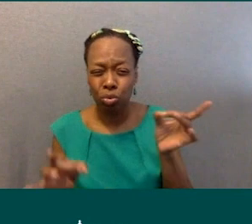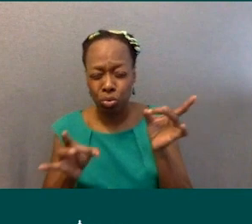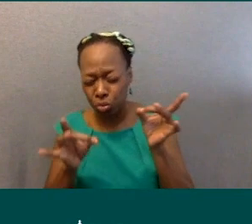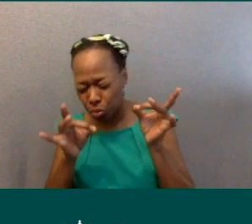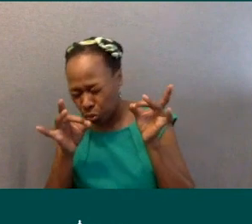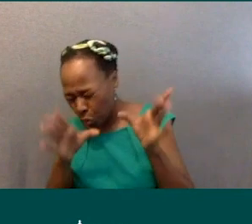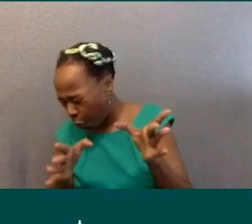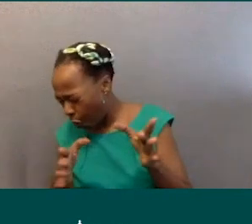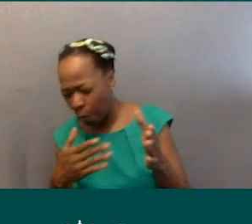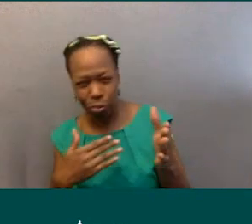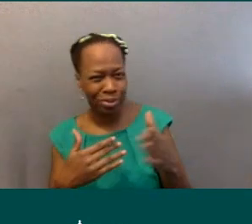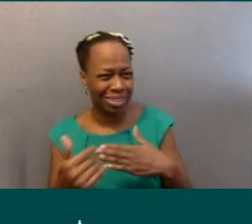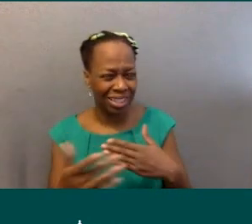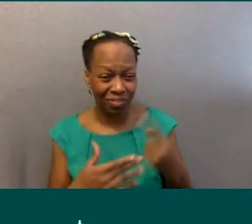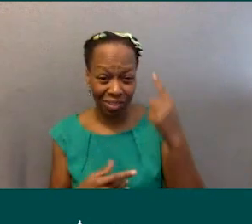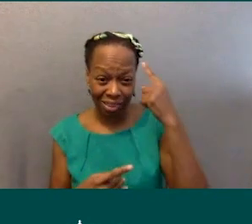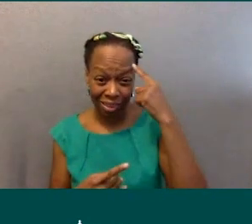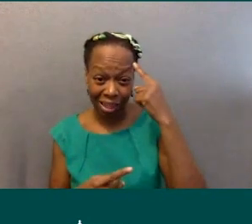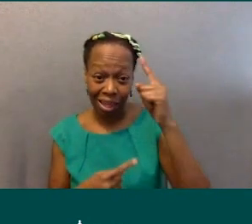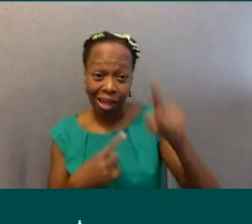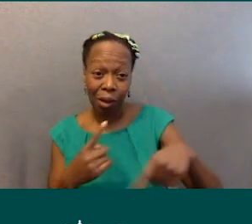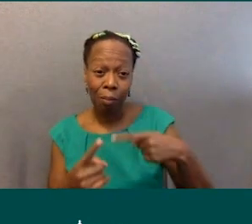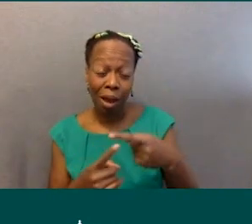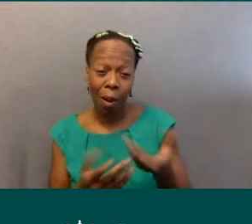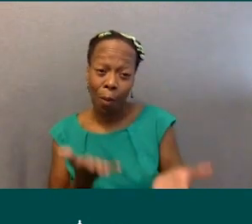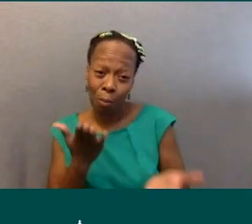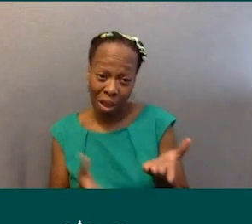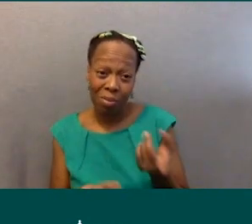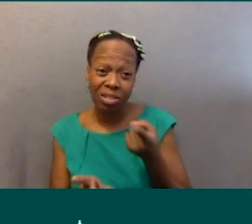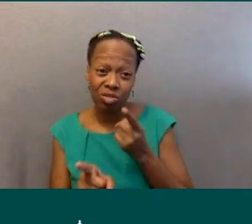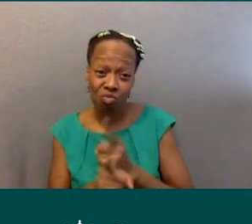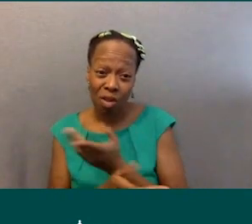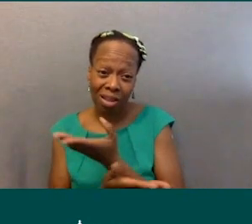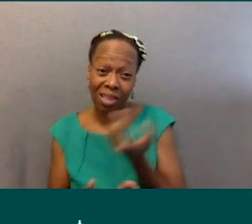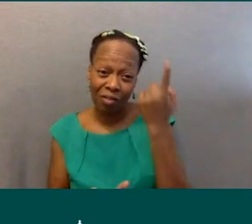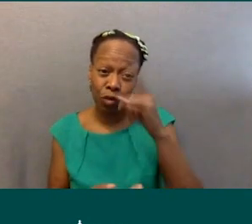for your child, but get other opinions, go to other sources.